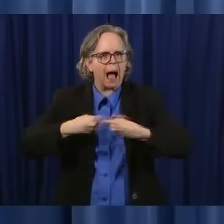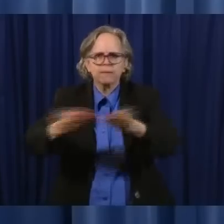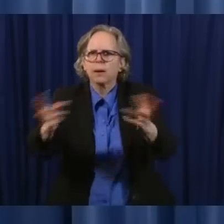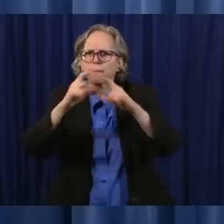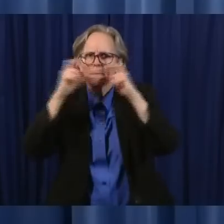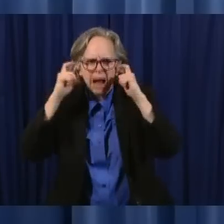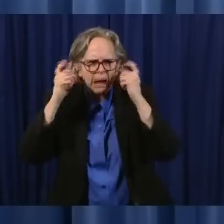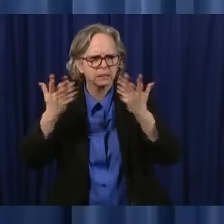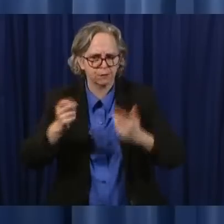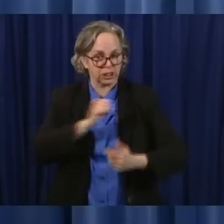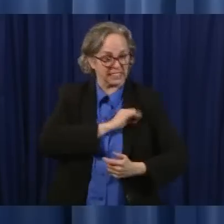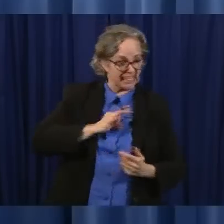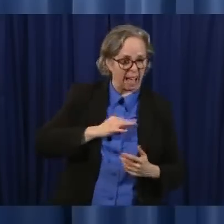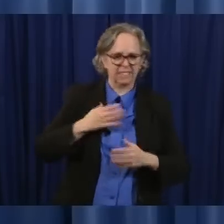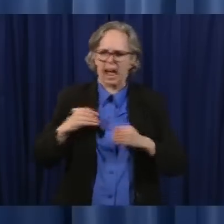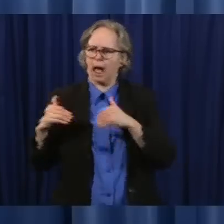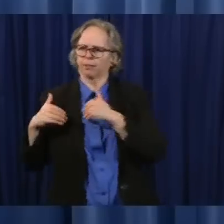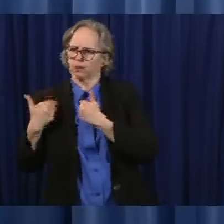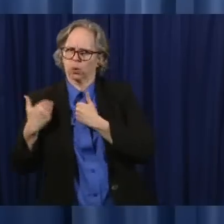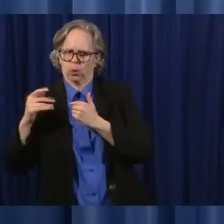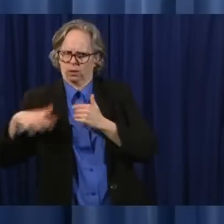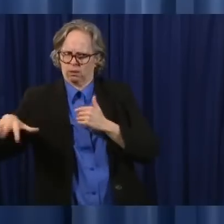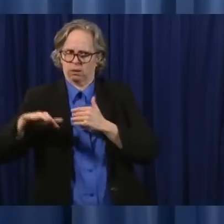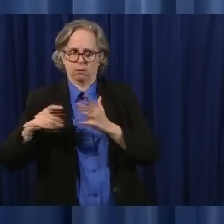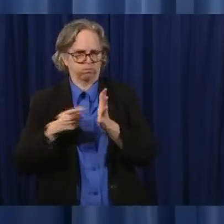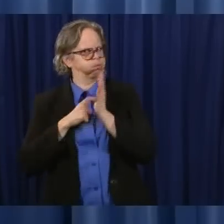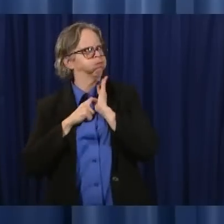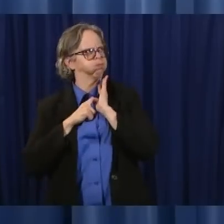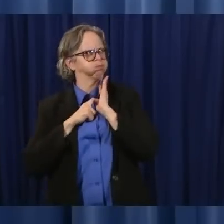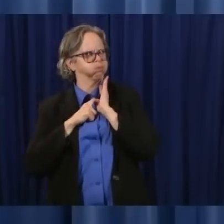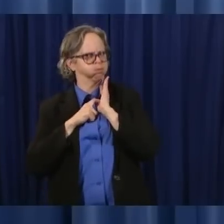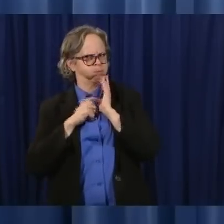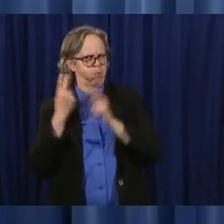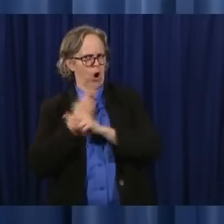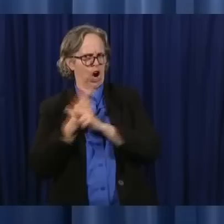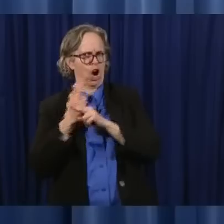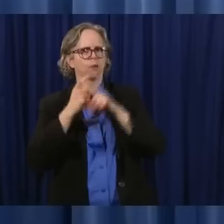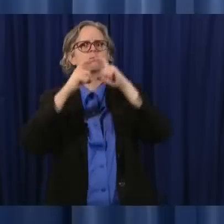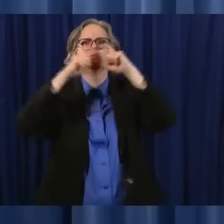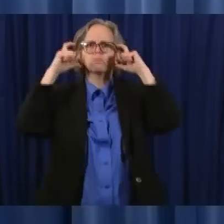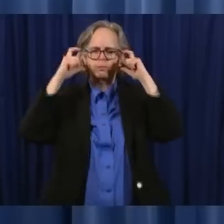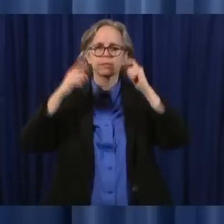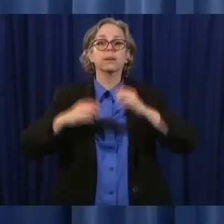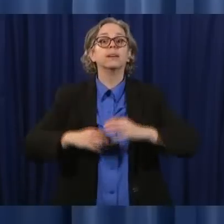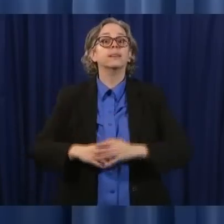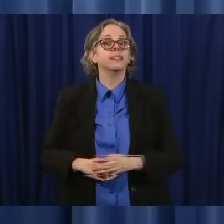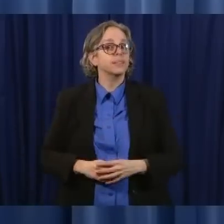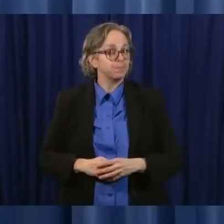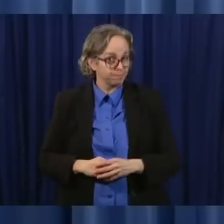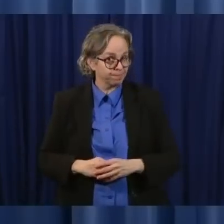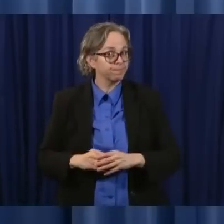ACTIVITY OR TO CORRECTION HAS BEEN LIMITED WAS ON TIME AND UNNECESSARY INDIVIDUALS ARE PROHIBITED FROM ENTERING THE FACILITIES. BOTH USE AND STAFF HAVE ALSO BEEN PROVIDED WITH FACEMASKS